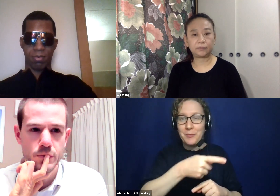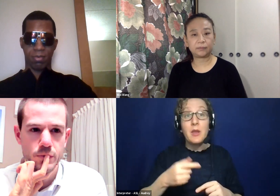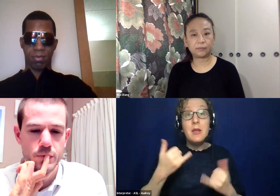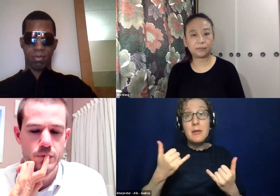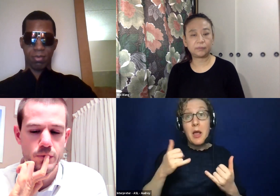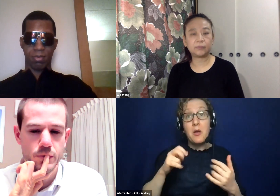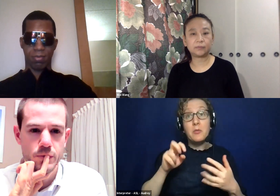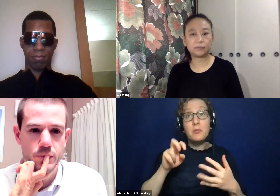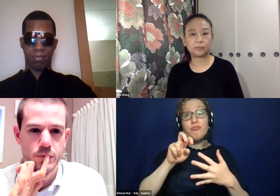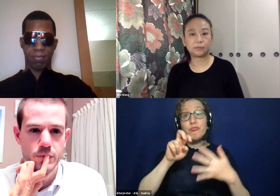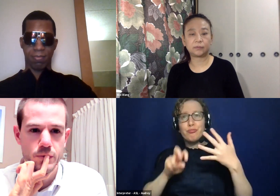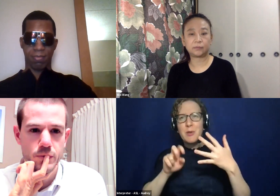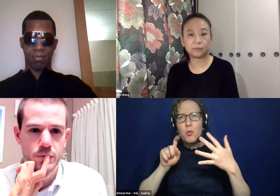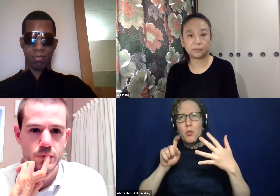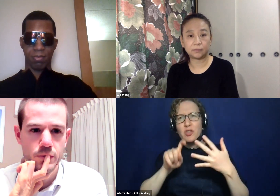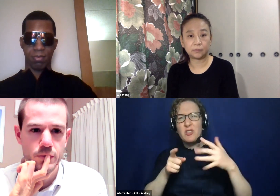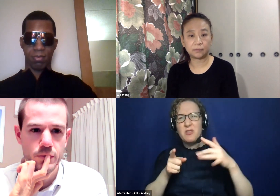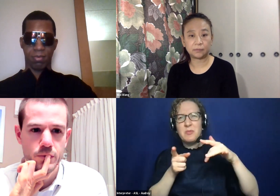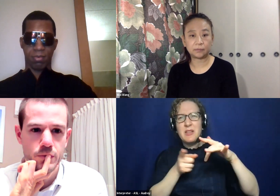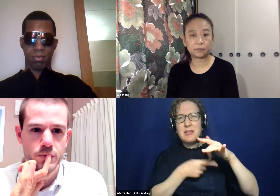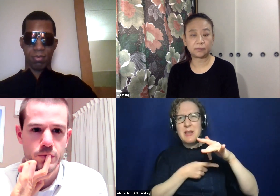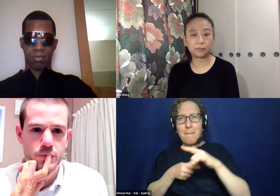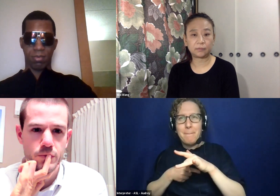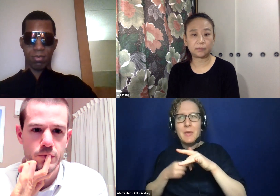Typically in order to be admitted to a college in the United States,